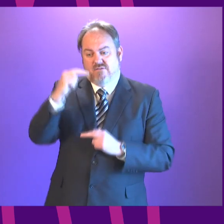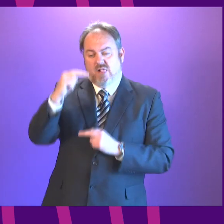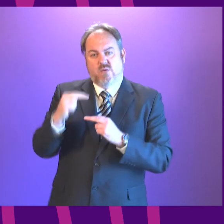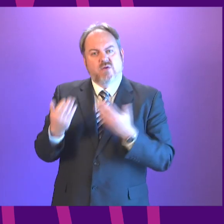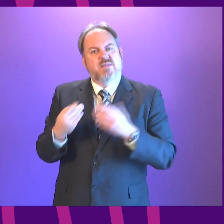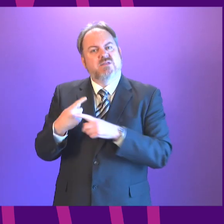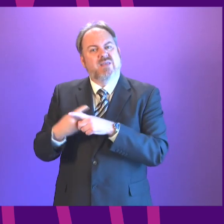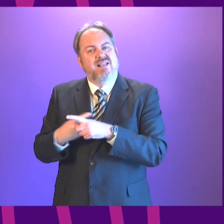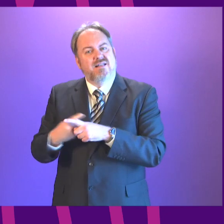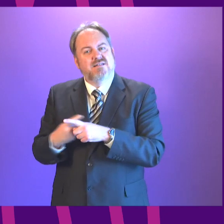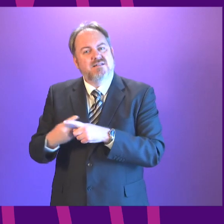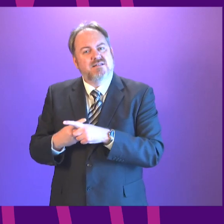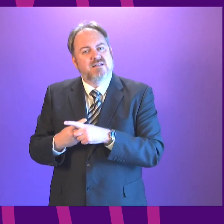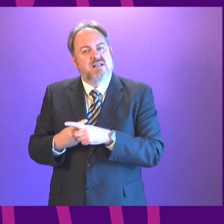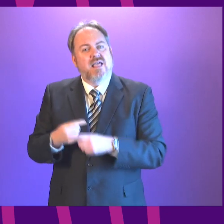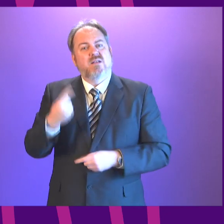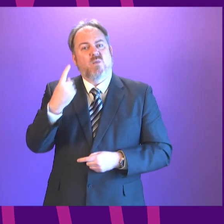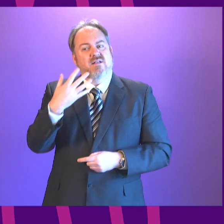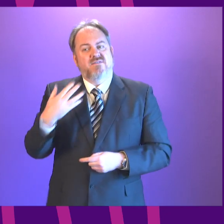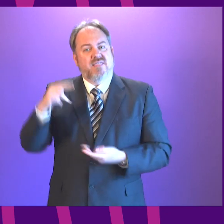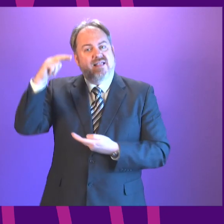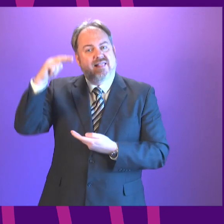the current case incidence in Wales.